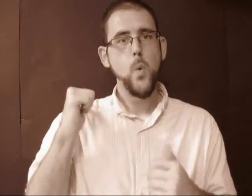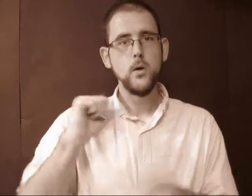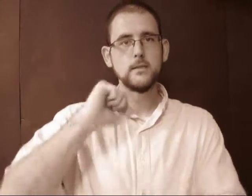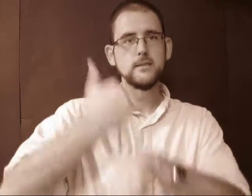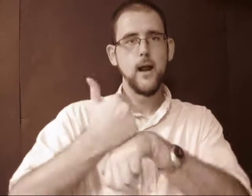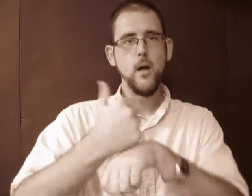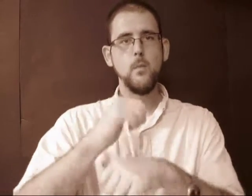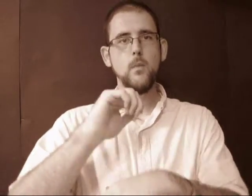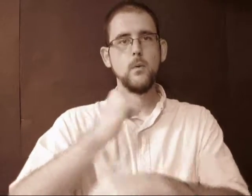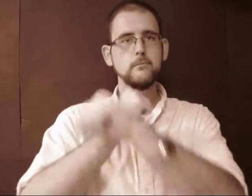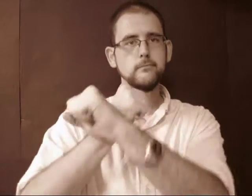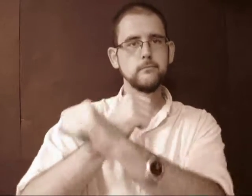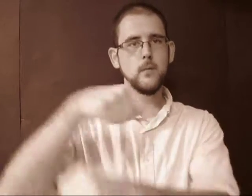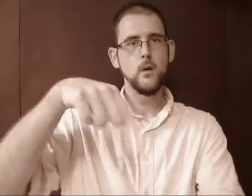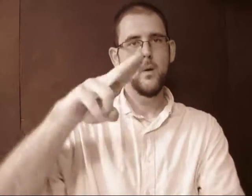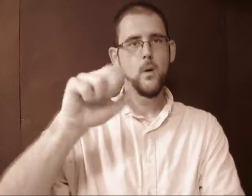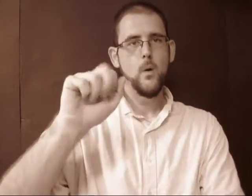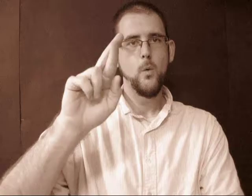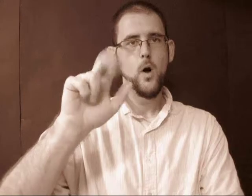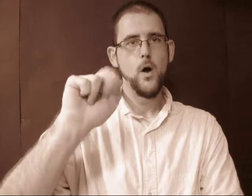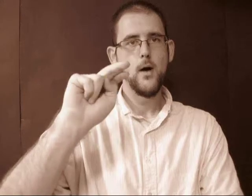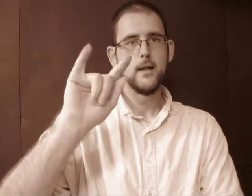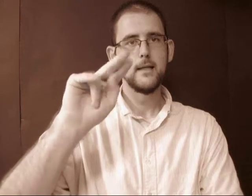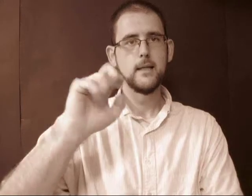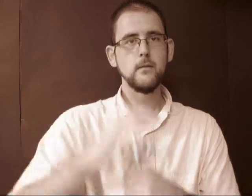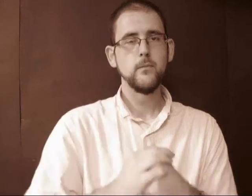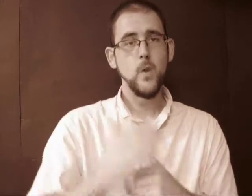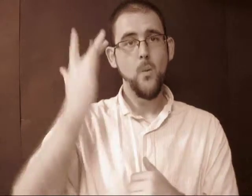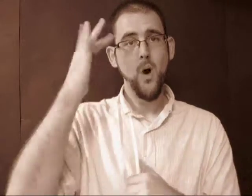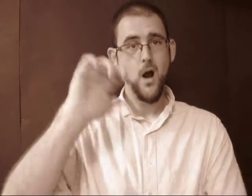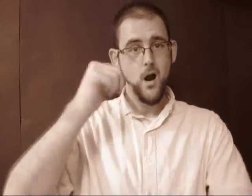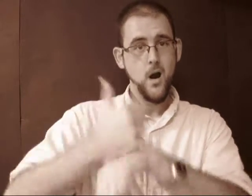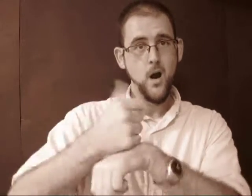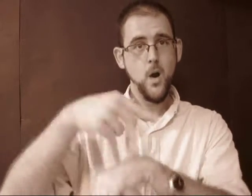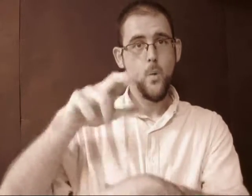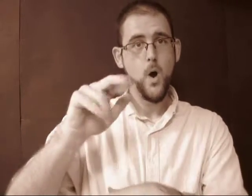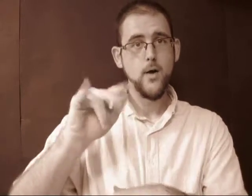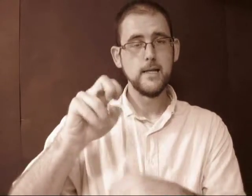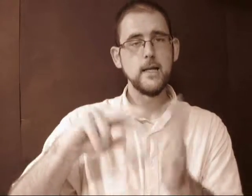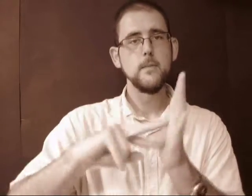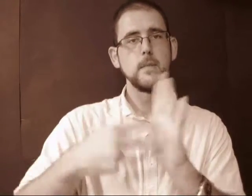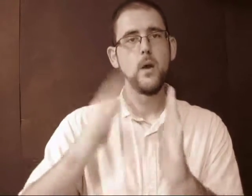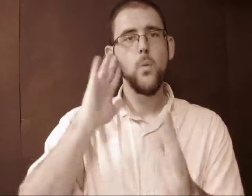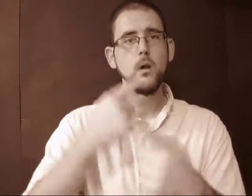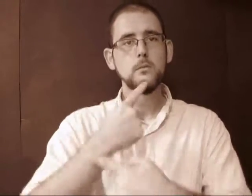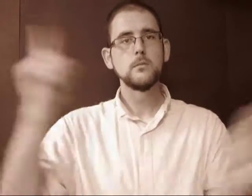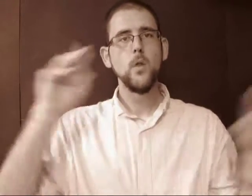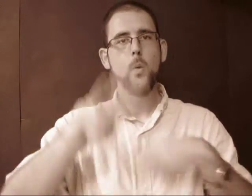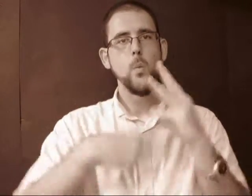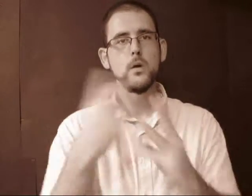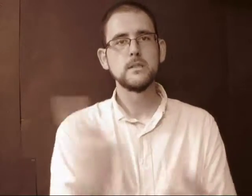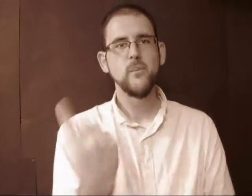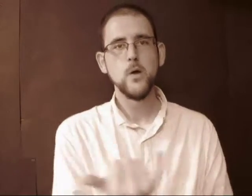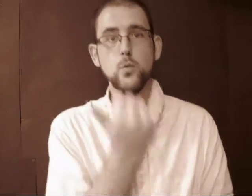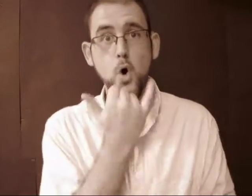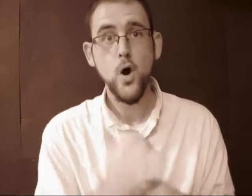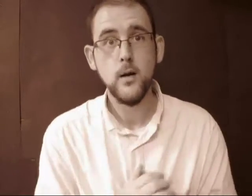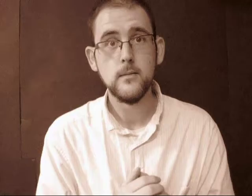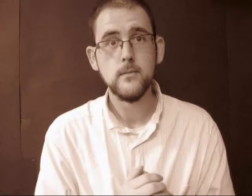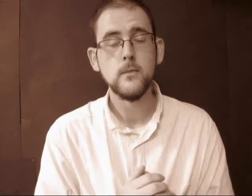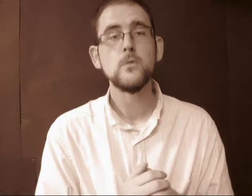They wouldn't even set up a quarantine because that would mean they were admitting to the world that something was wrong.